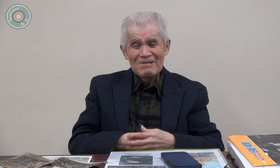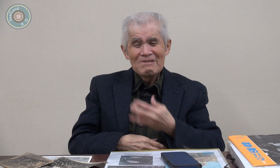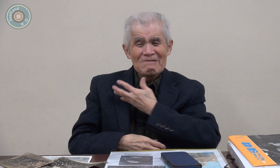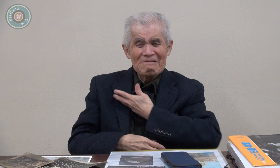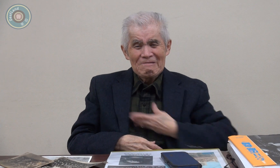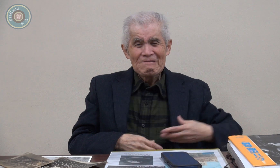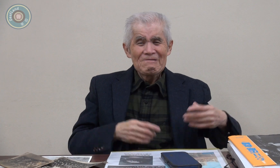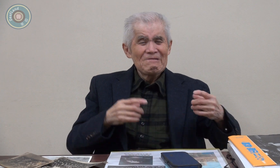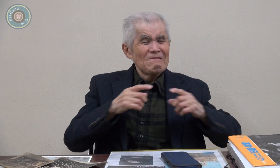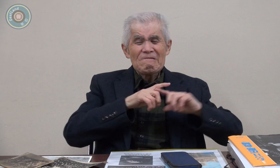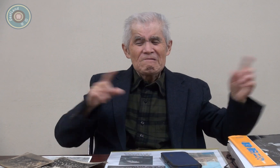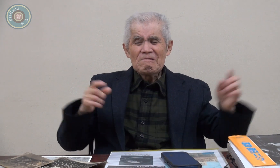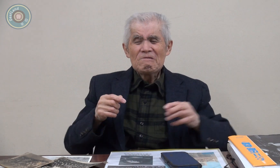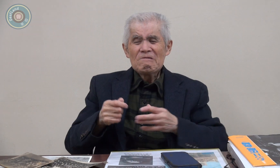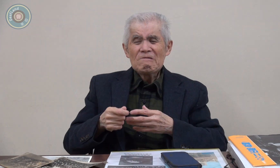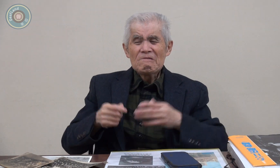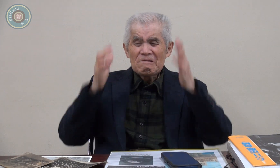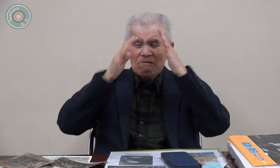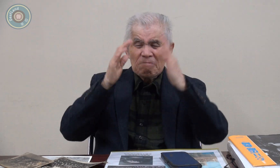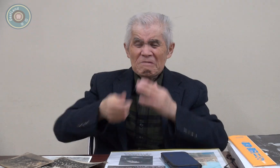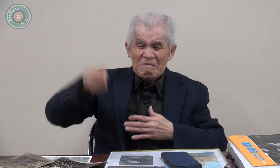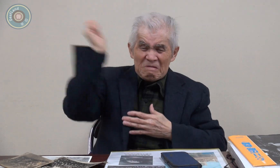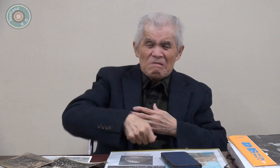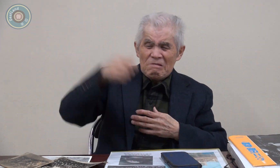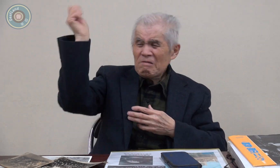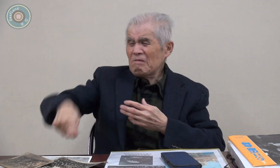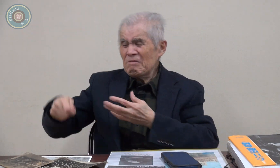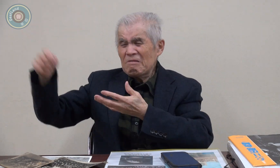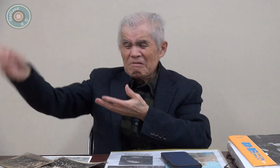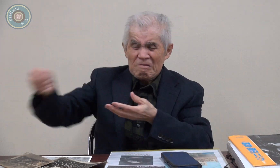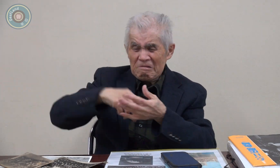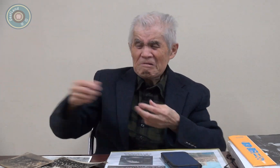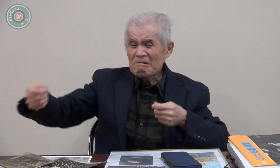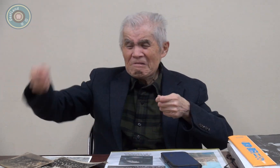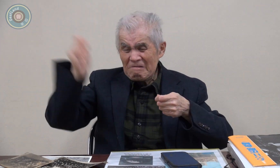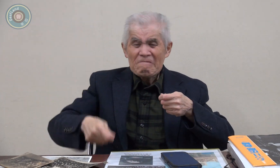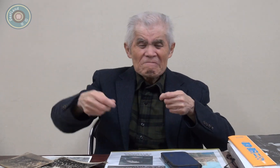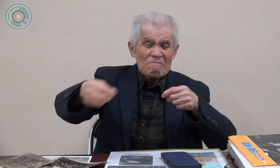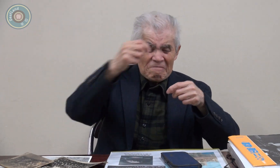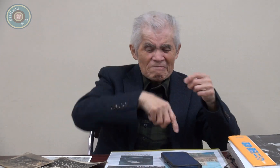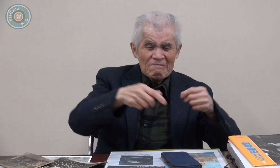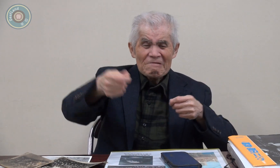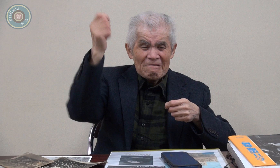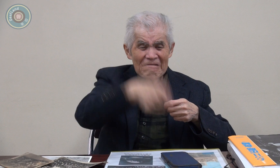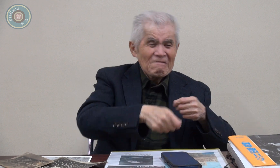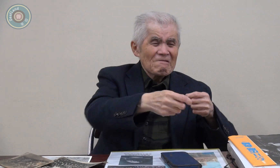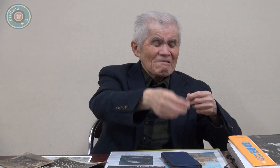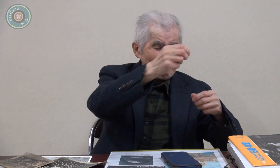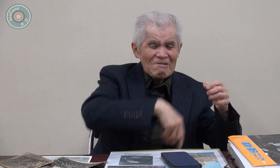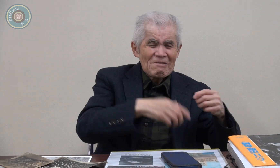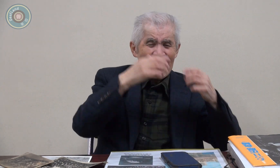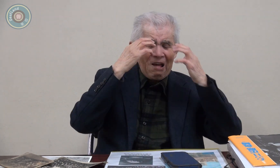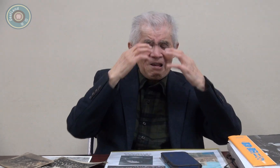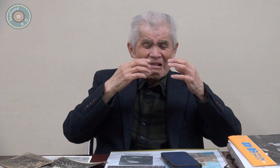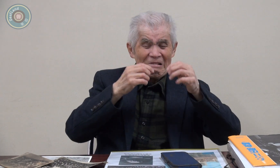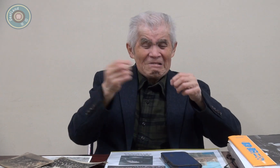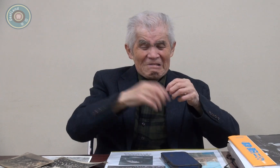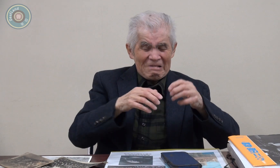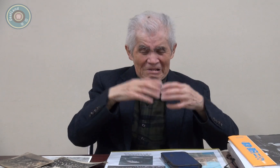We were all sweating like crazy We worked hard swatting the flies...